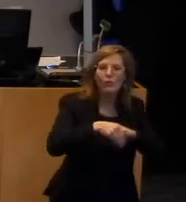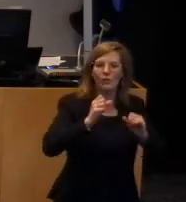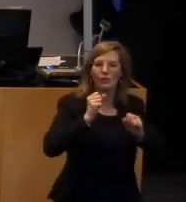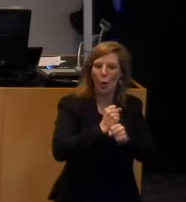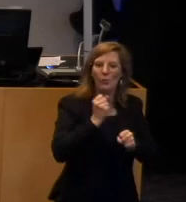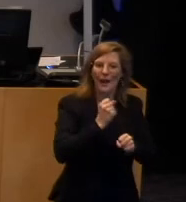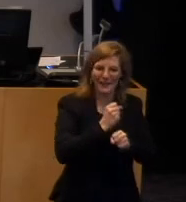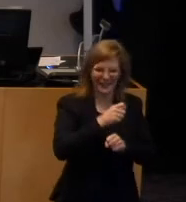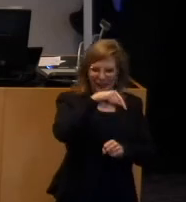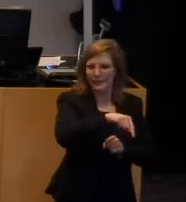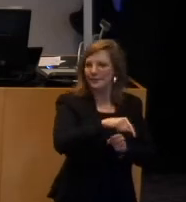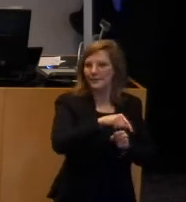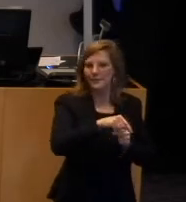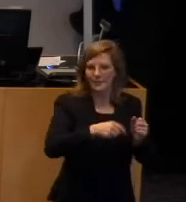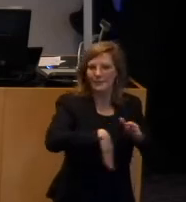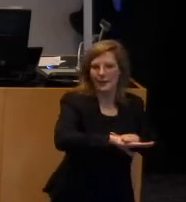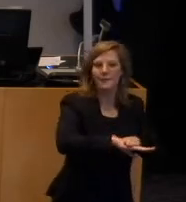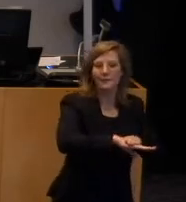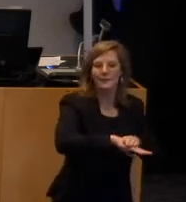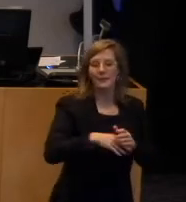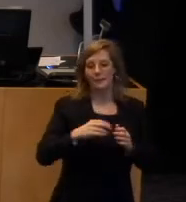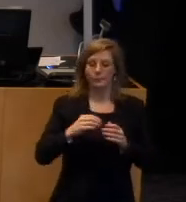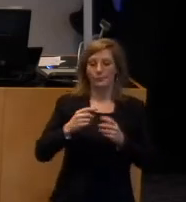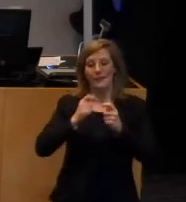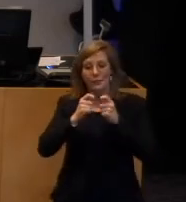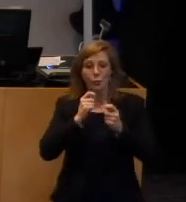After transcribing, or translating these interviews in ELAN,